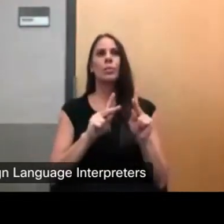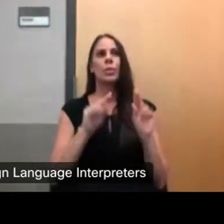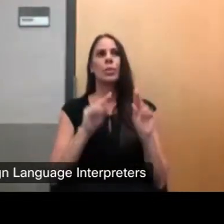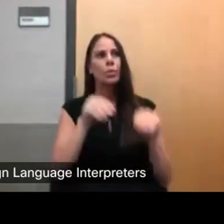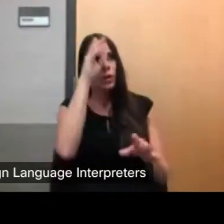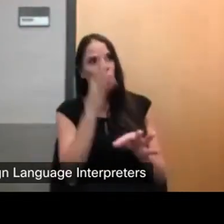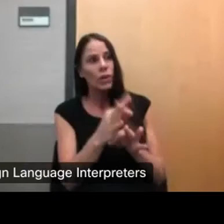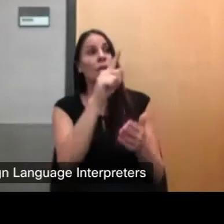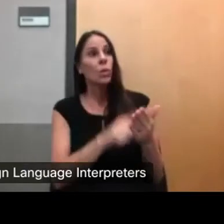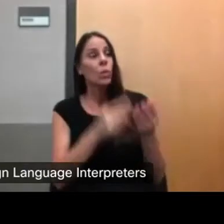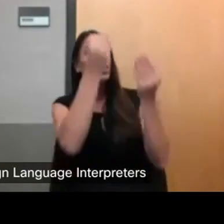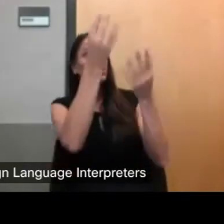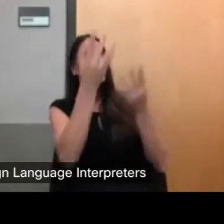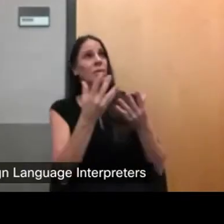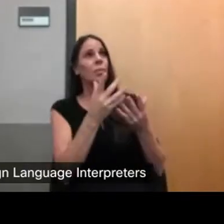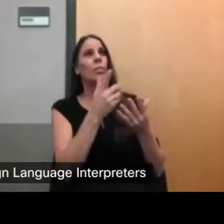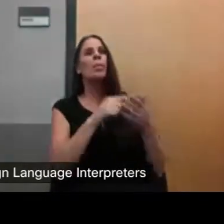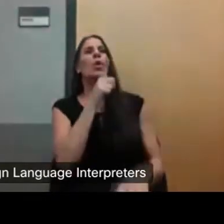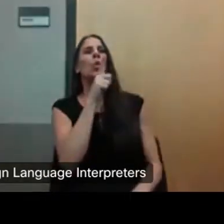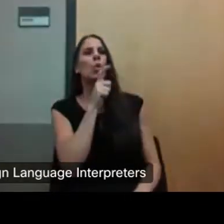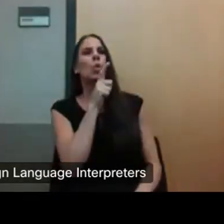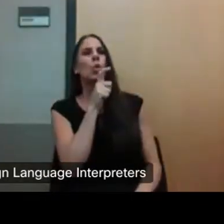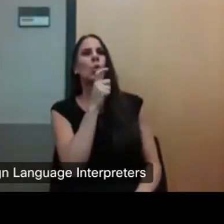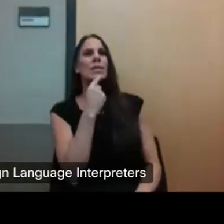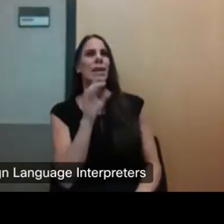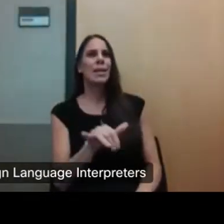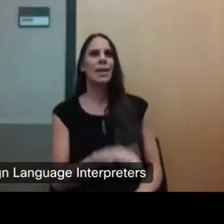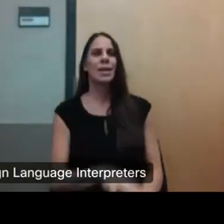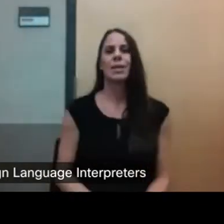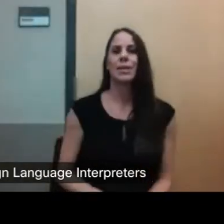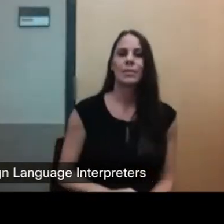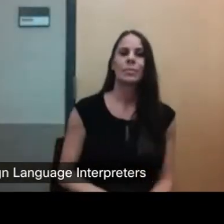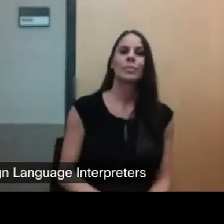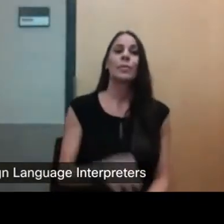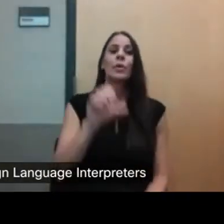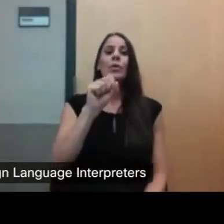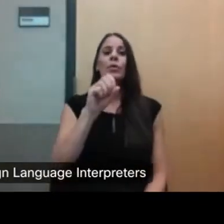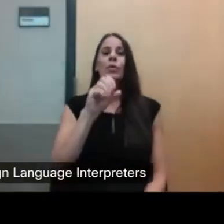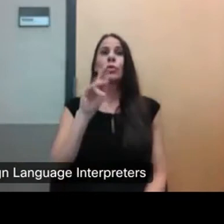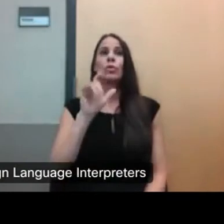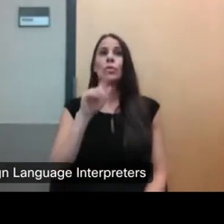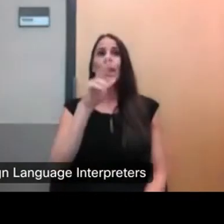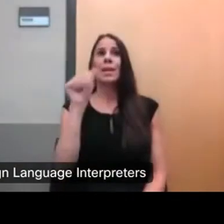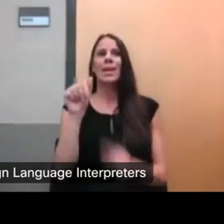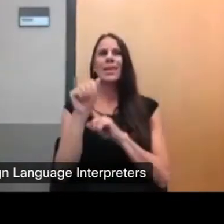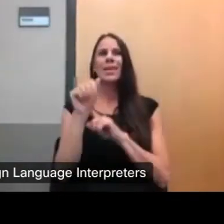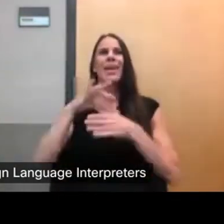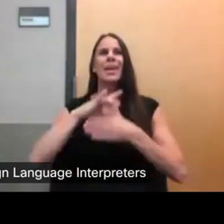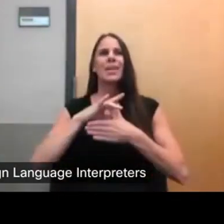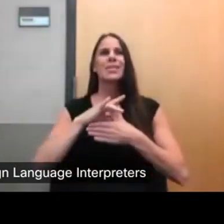was telling them. Well, a lot of times I don't like the conversation on social media tends to be very much around. Like, how do we and help come broadly about